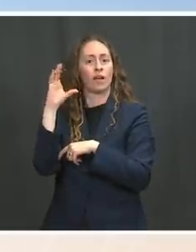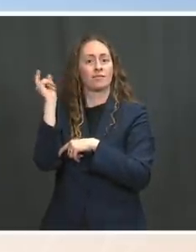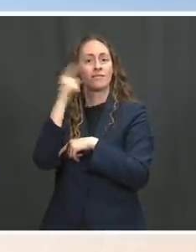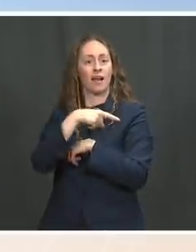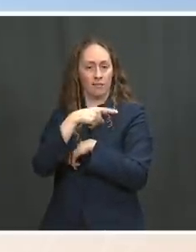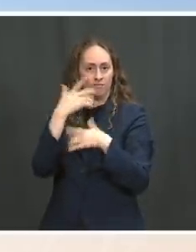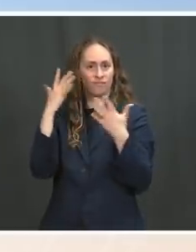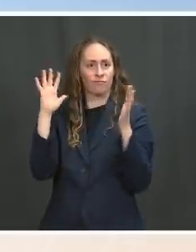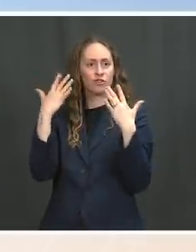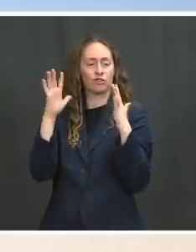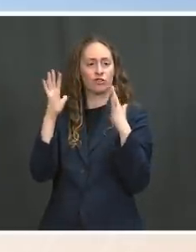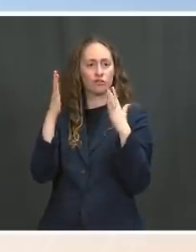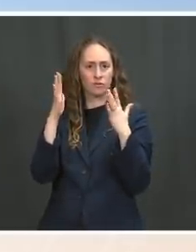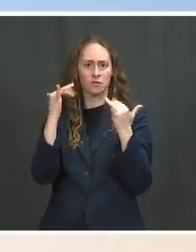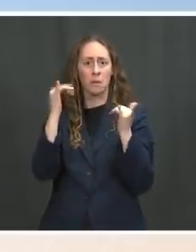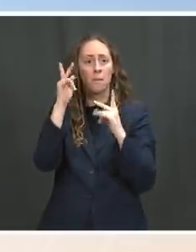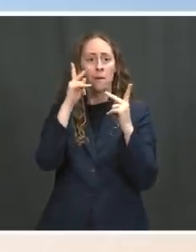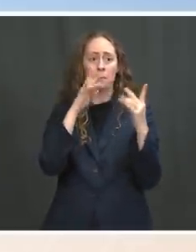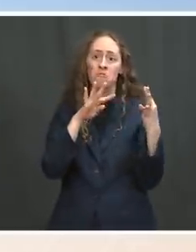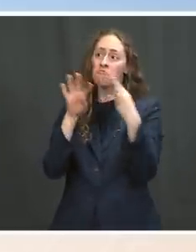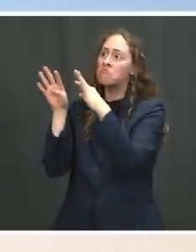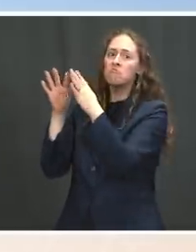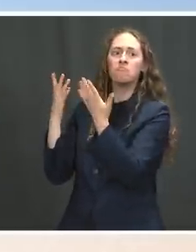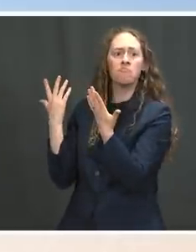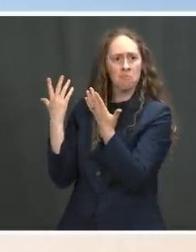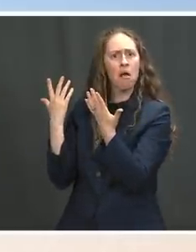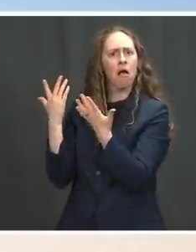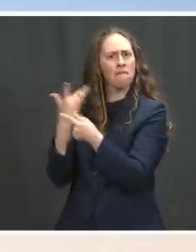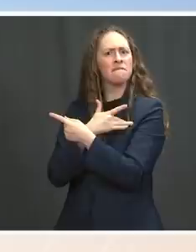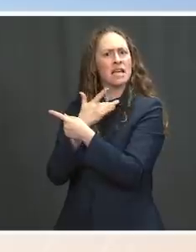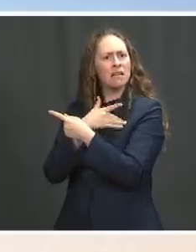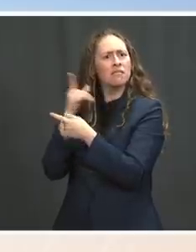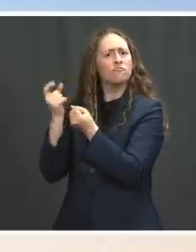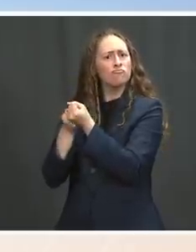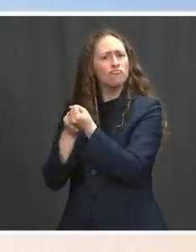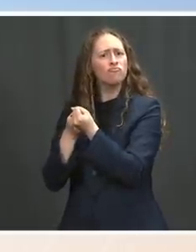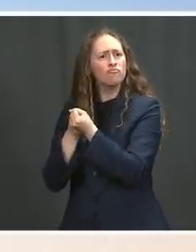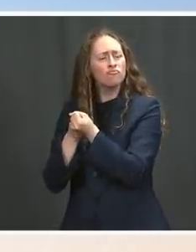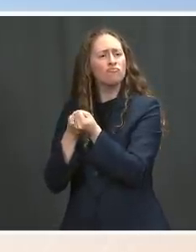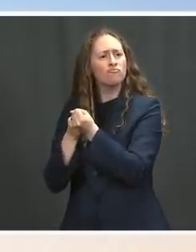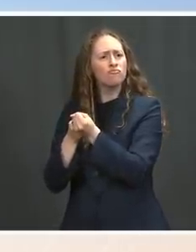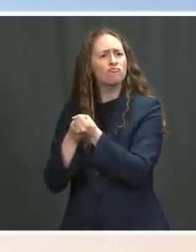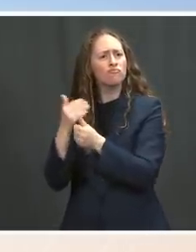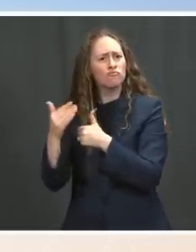They're [going] to accept that you're gonna to write this piece as long as they know that swing voters in Colorado aren't gonna to read it."